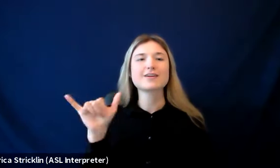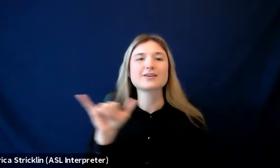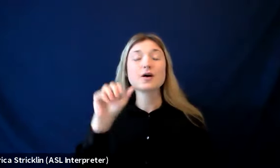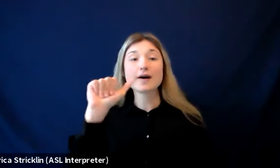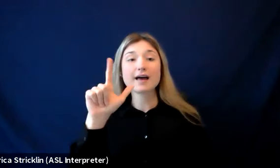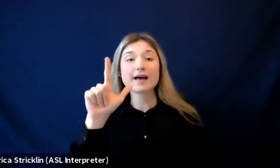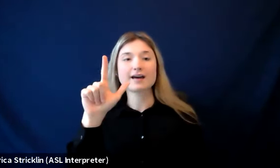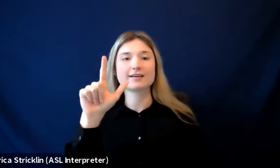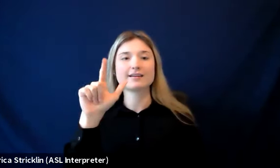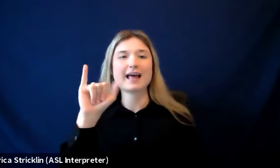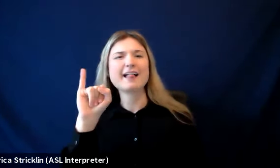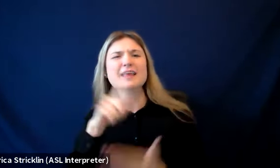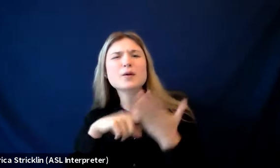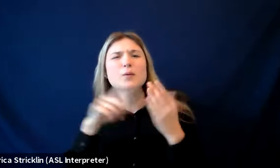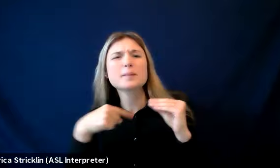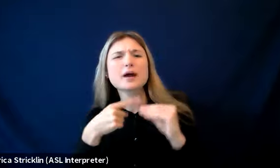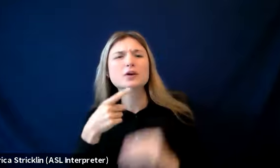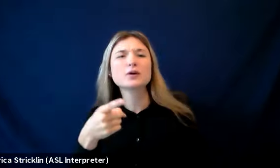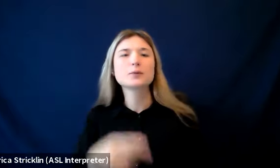What about you.